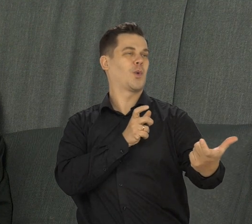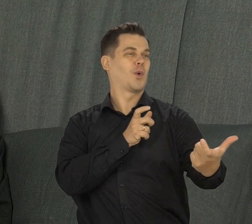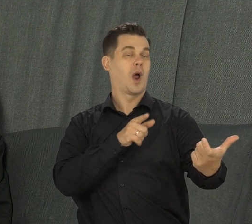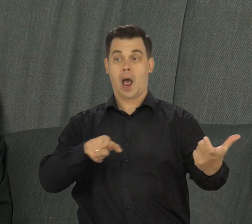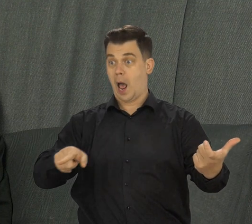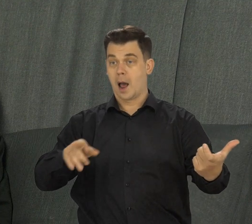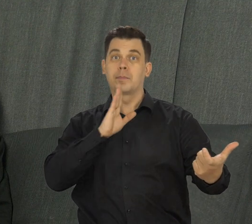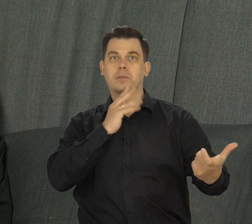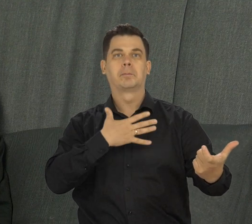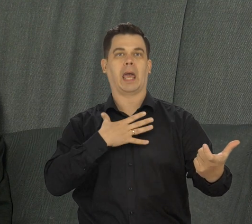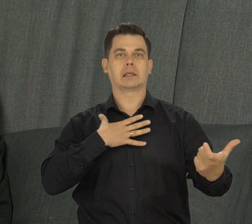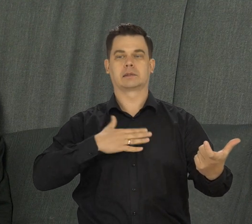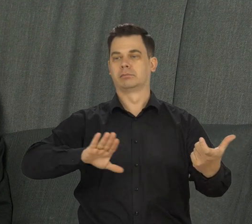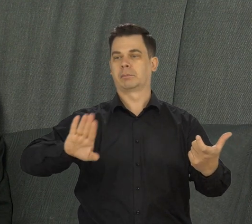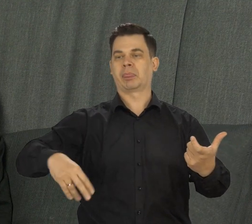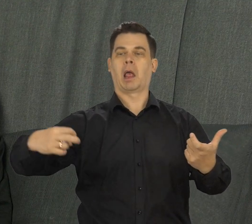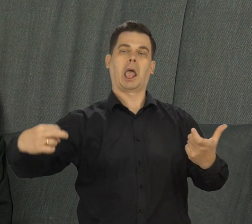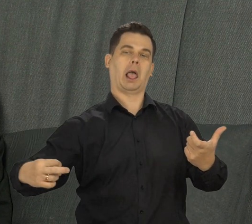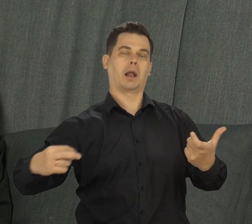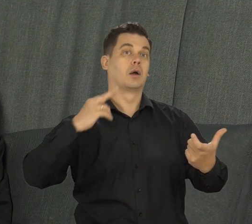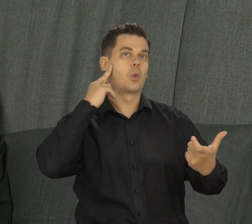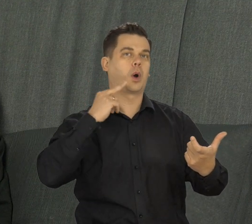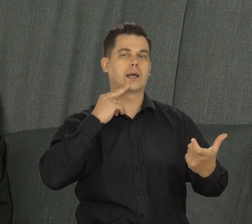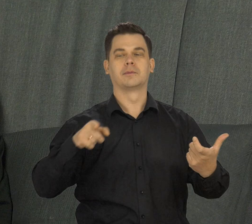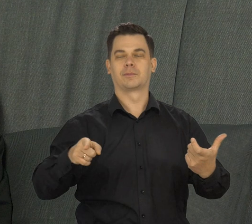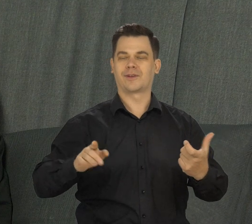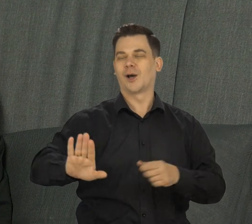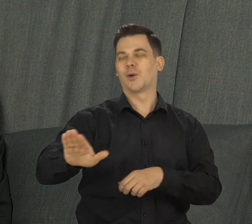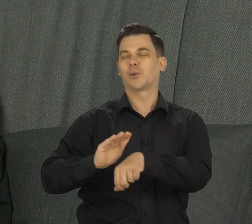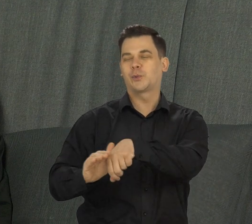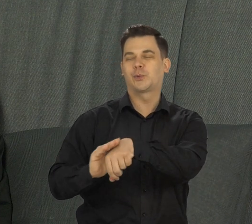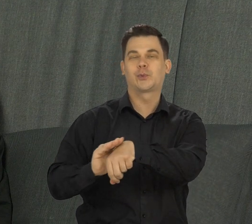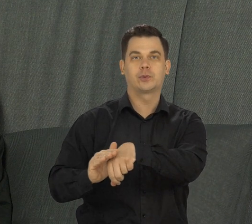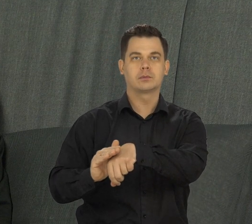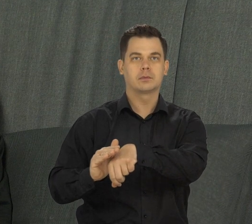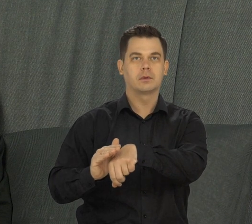and on the carpet like a dog, lies a deaf man, Who is a passive companion to the meeting.